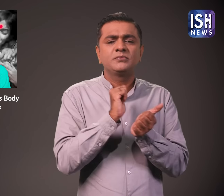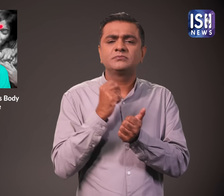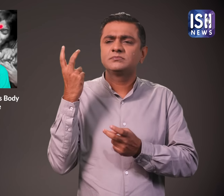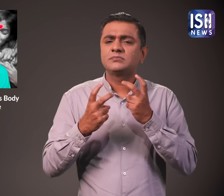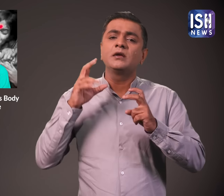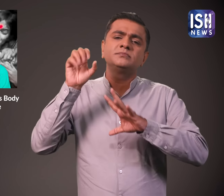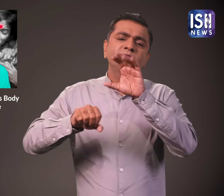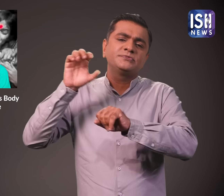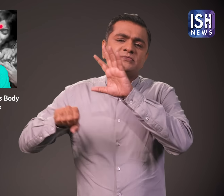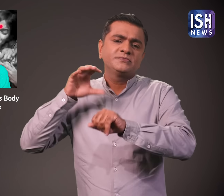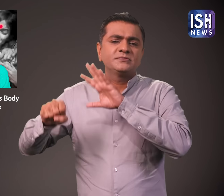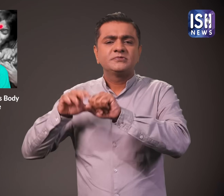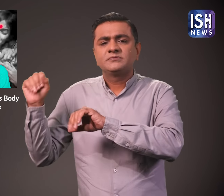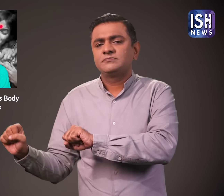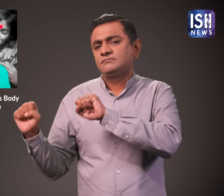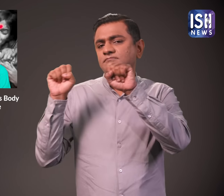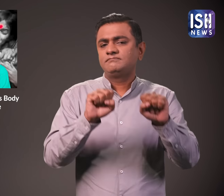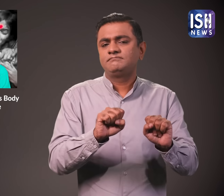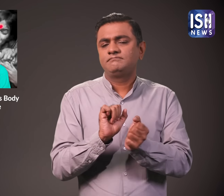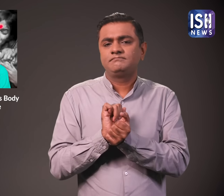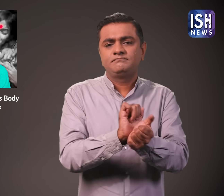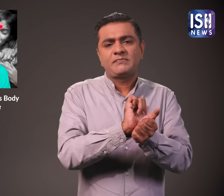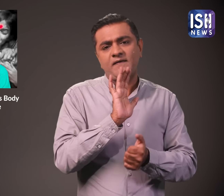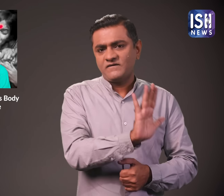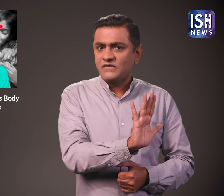The police began the investigation and arrested the culprits.